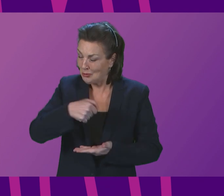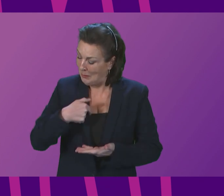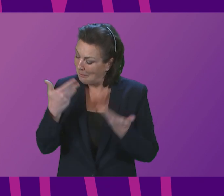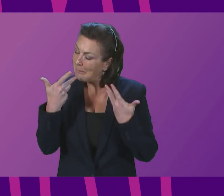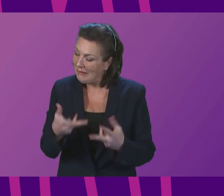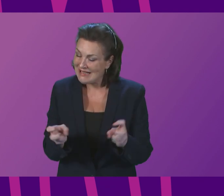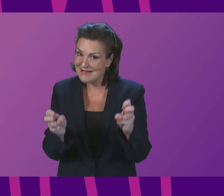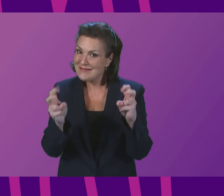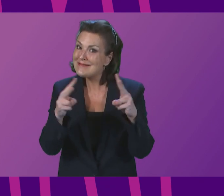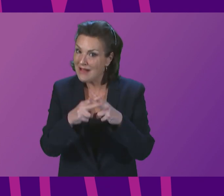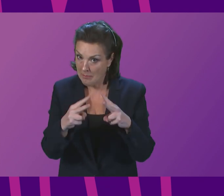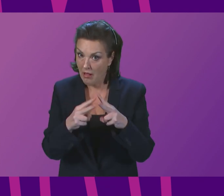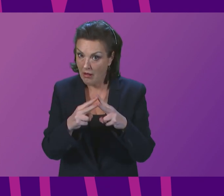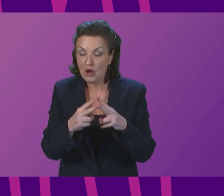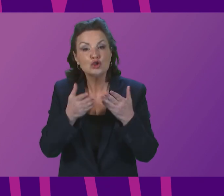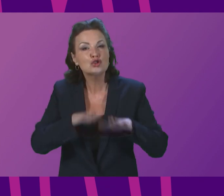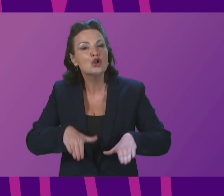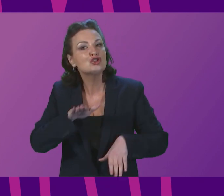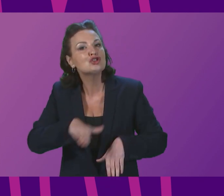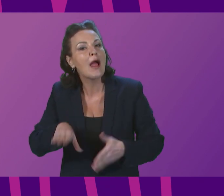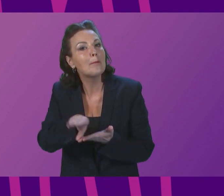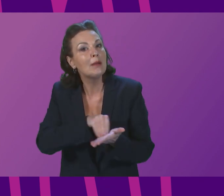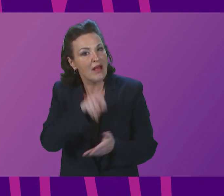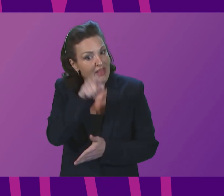is game changing for families with children who are living in poverty.